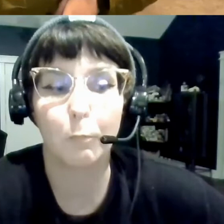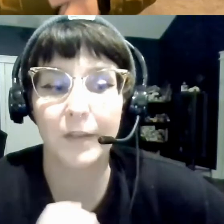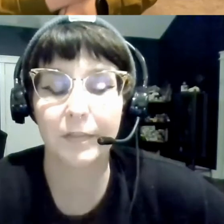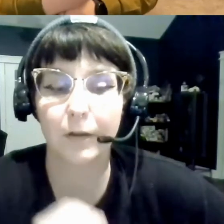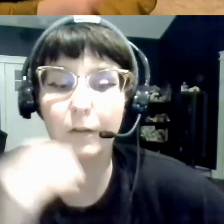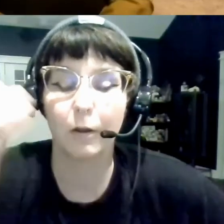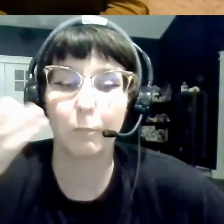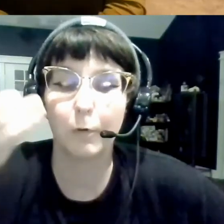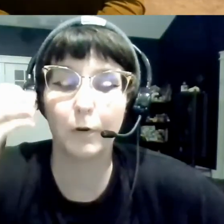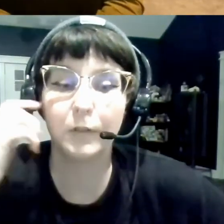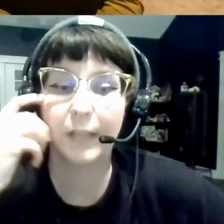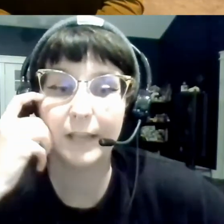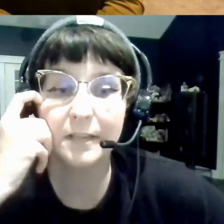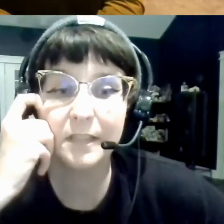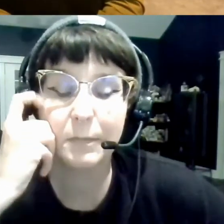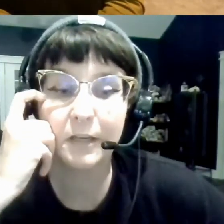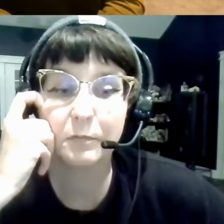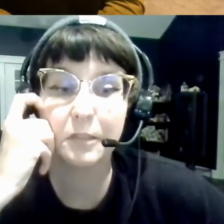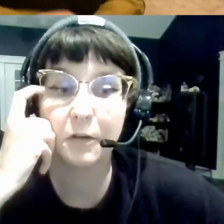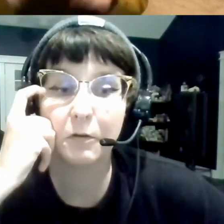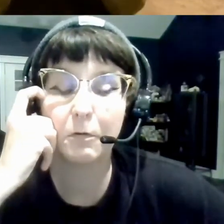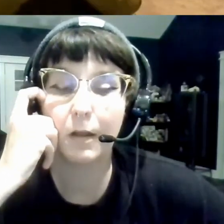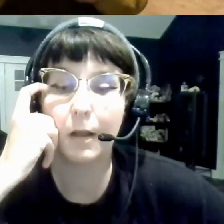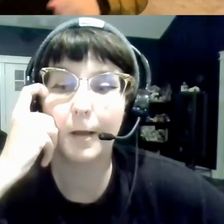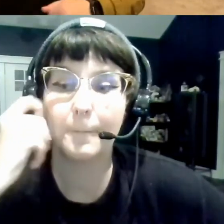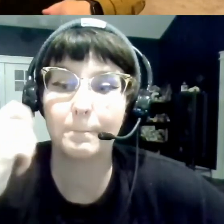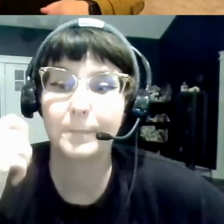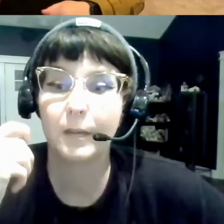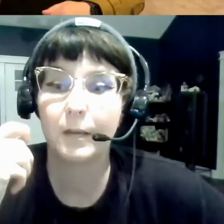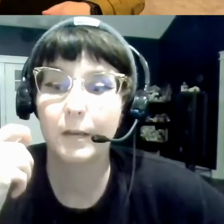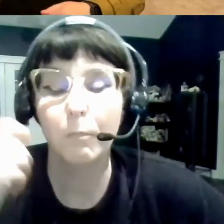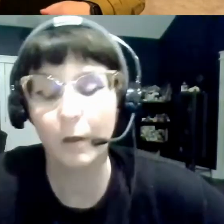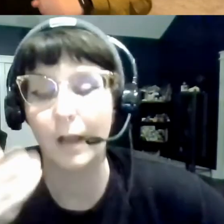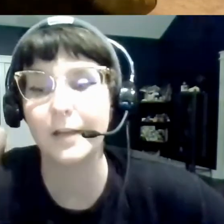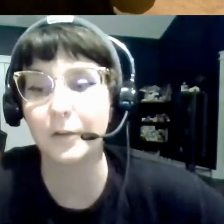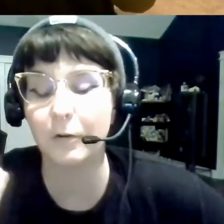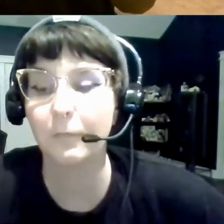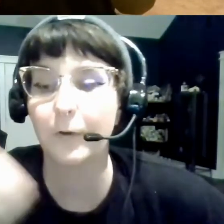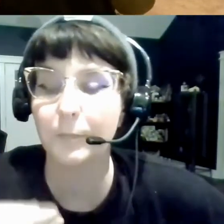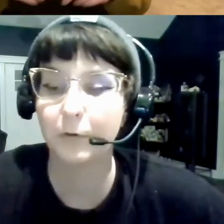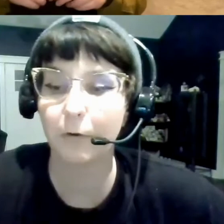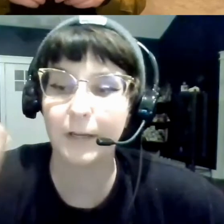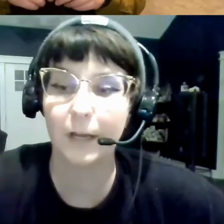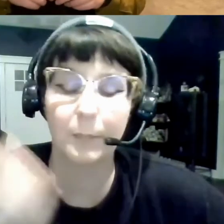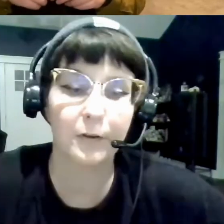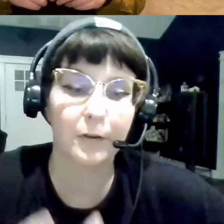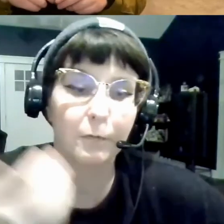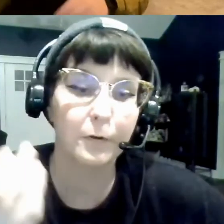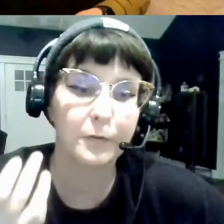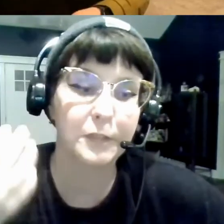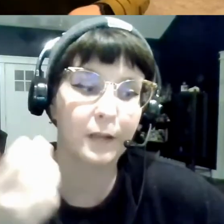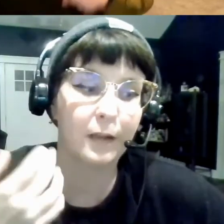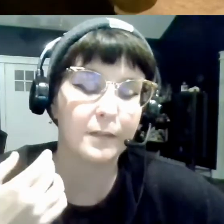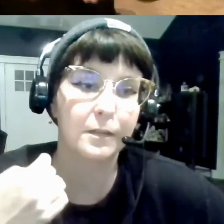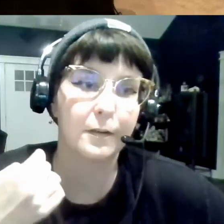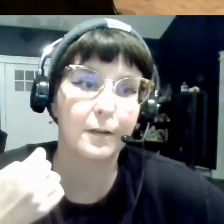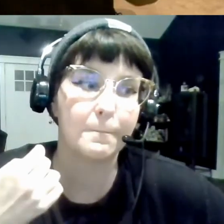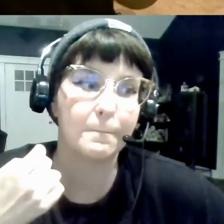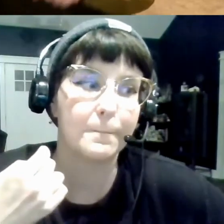with a rural lens, because we know, well, I know from growing up in a rural spot